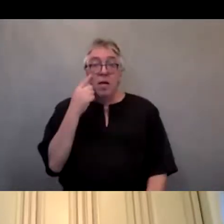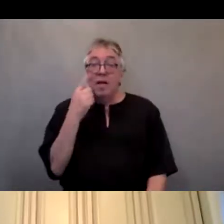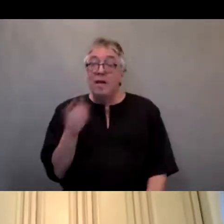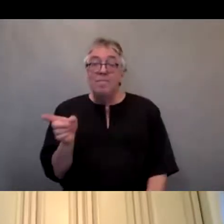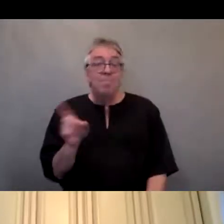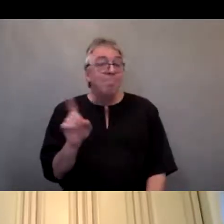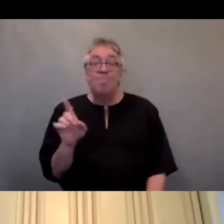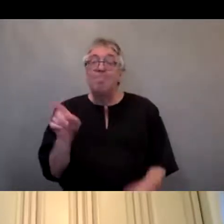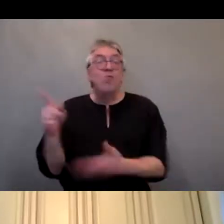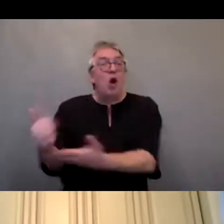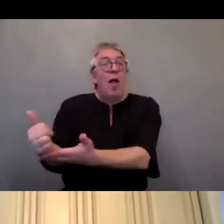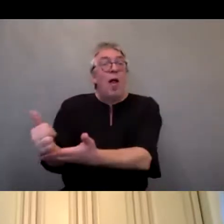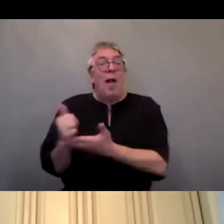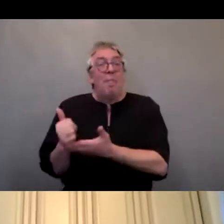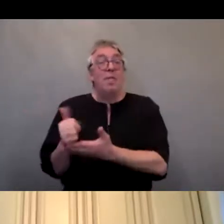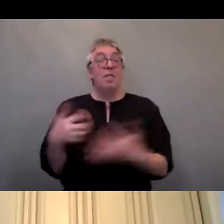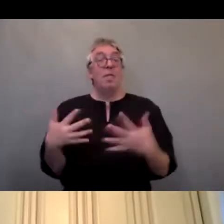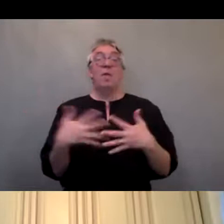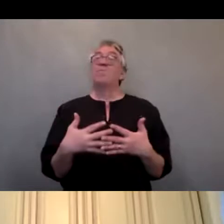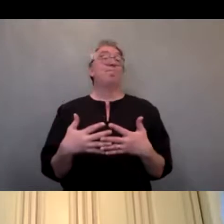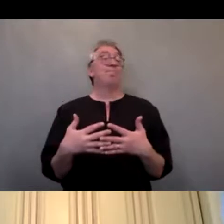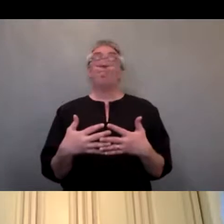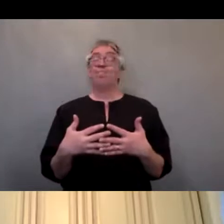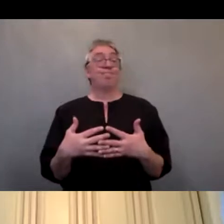think that not enough emphasis is put